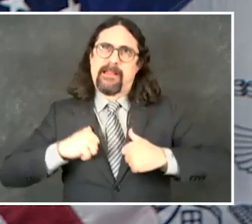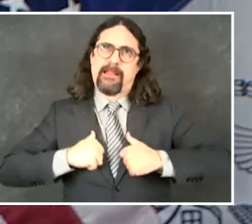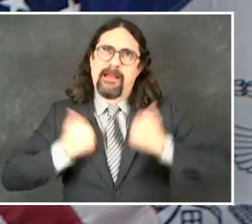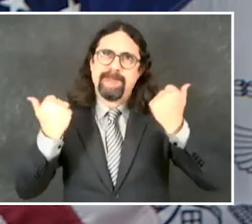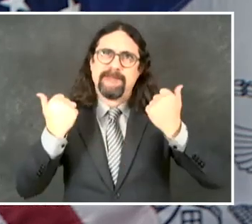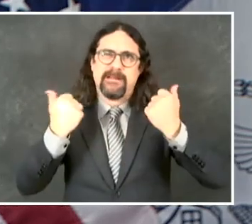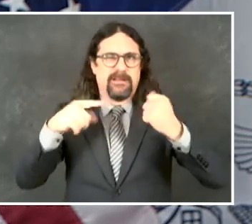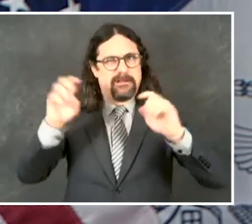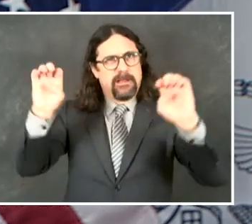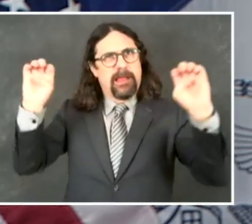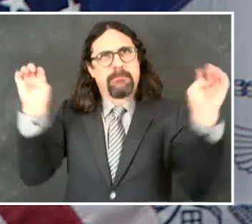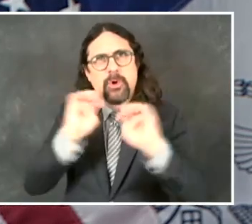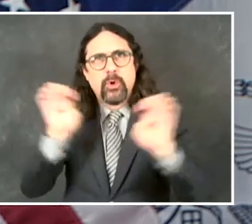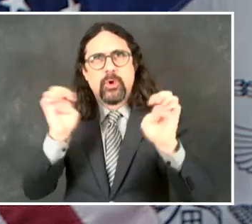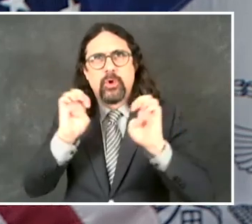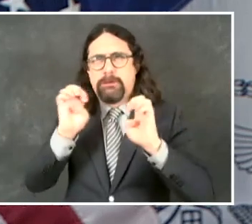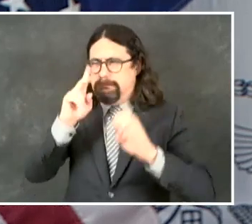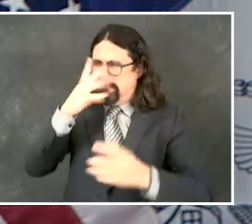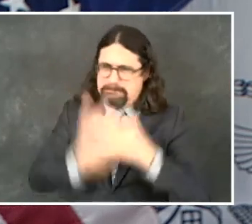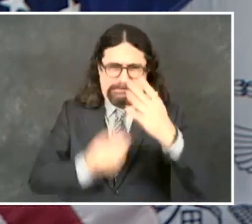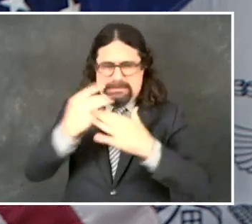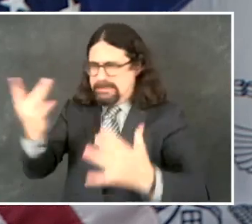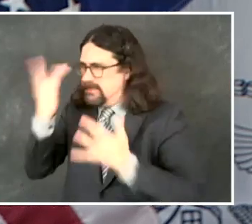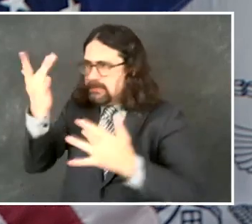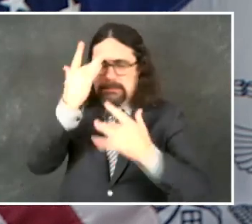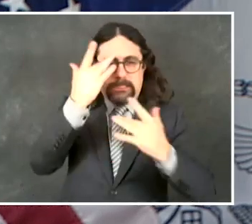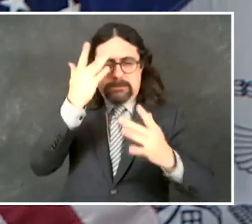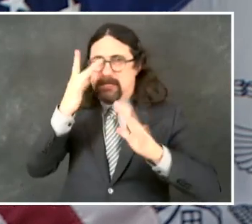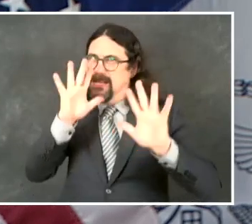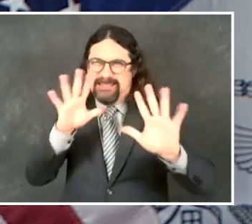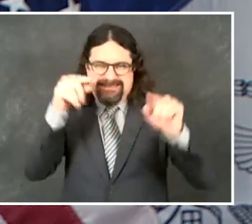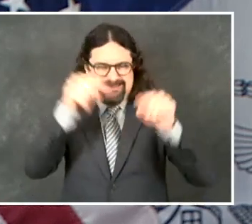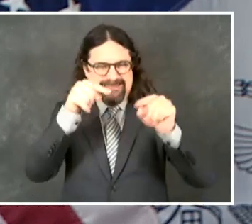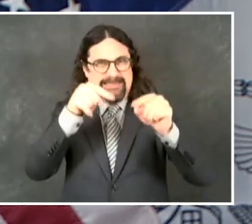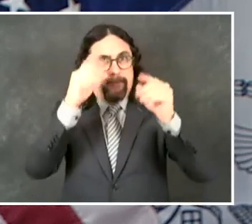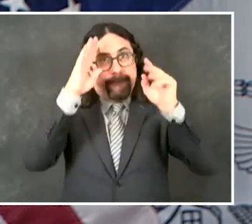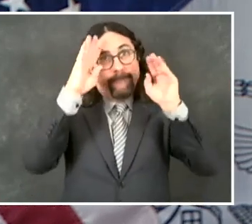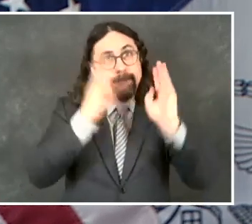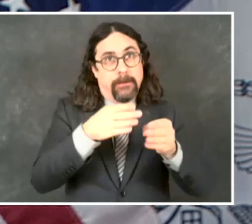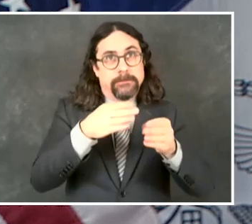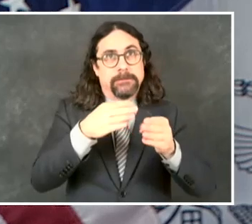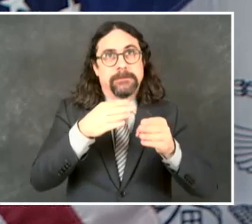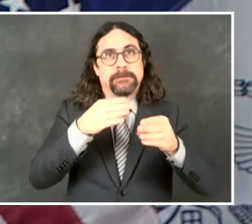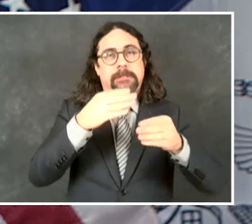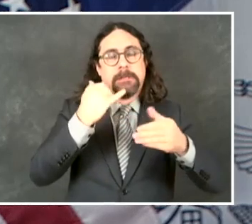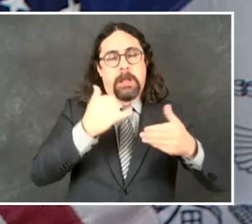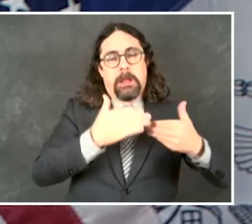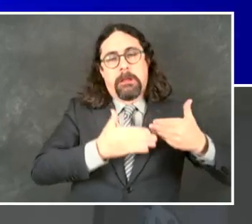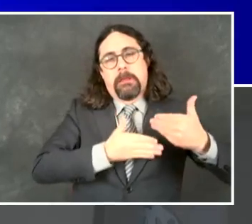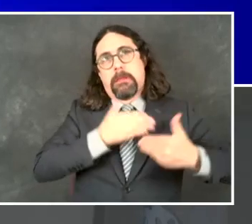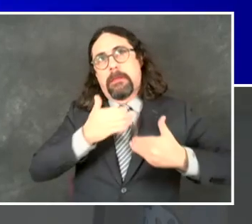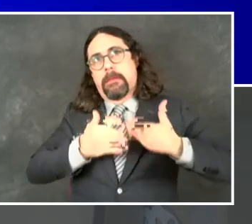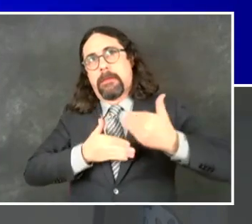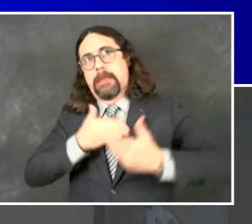PERSONNEL AND THE PPE sA NDTHET EST KITS AND THE COMMUNITY TESTING, BUT NOW WE WERE ABLE TO OVER THE LAST